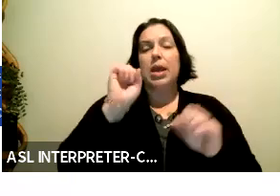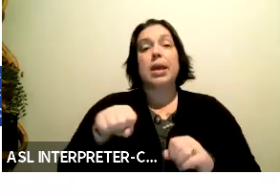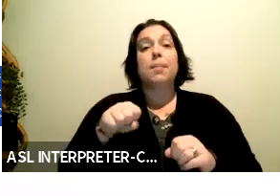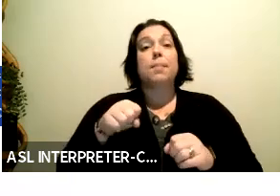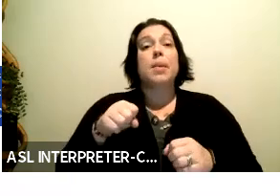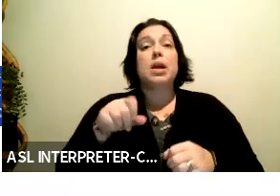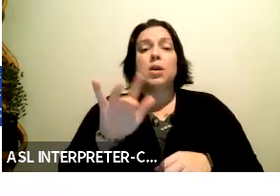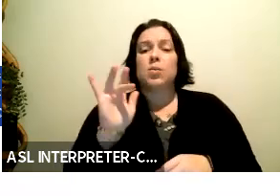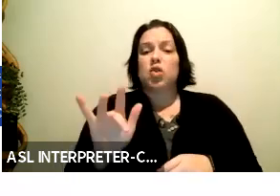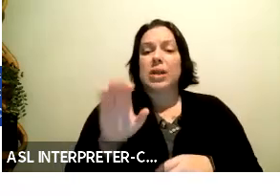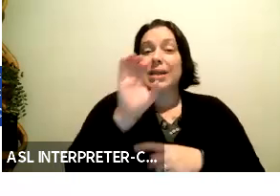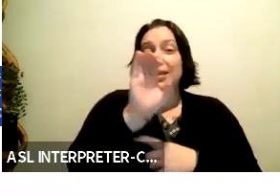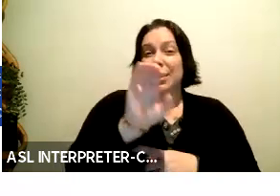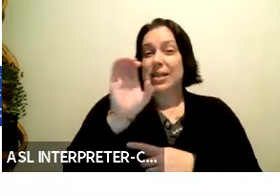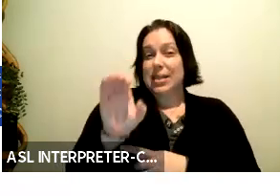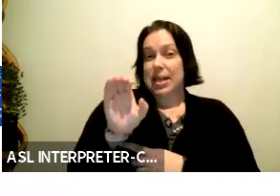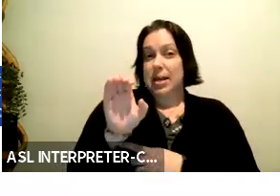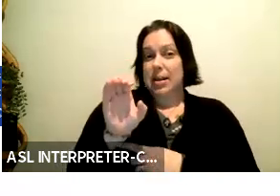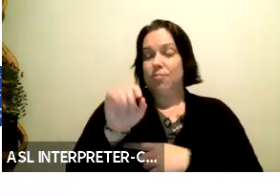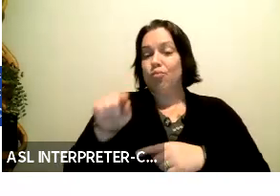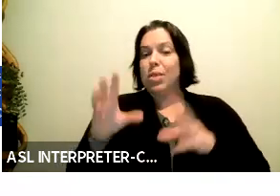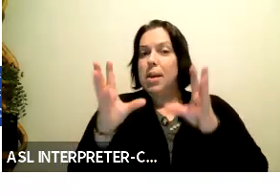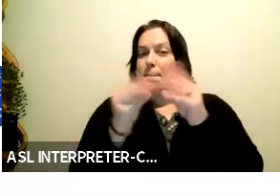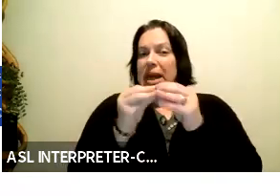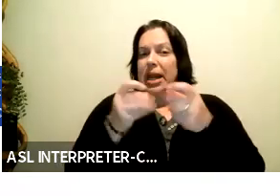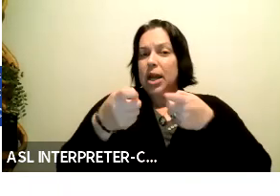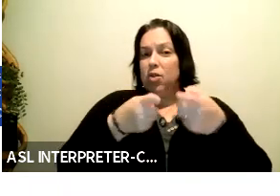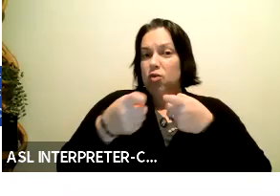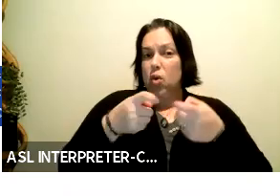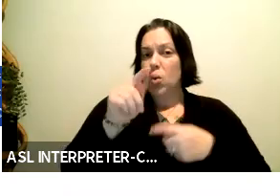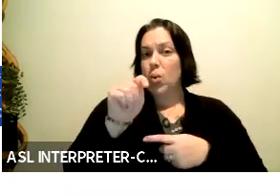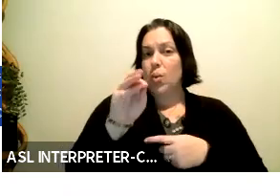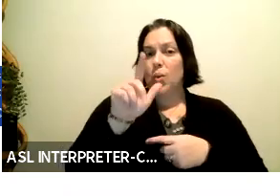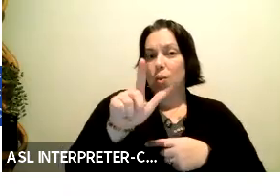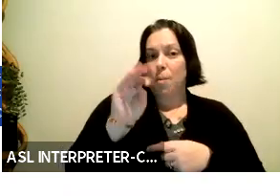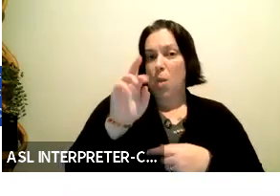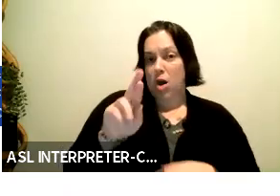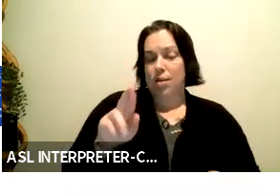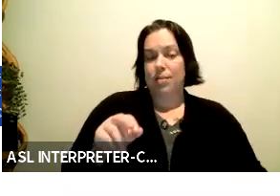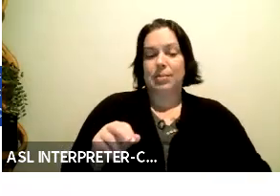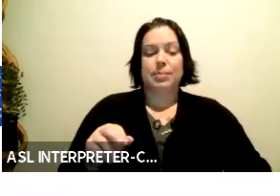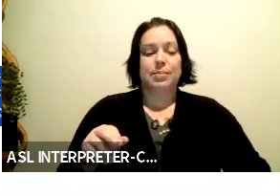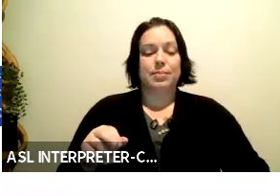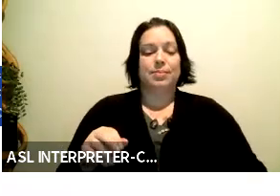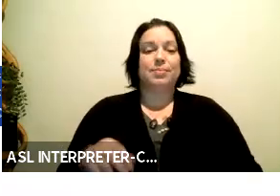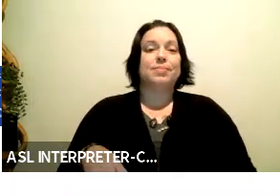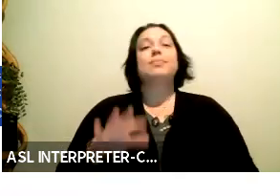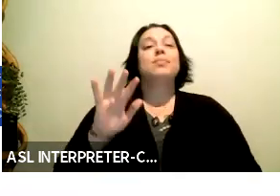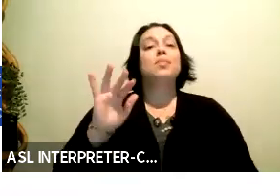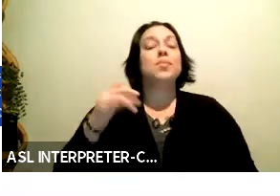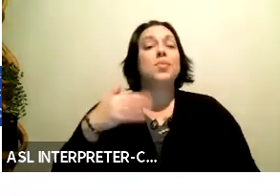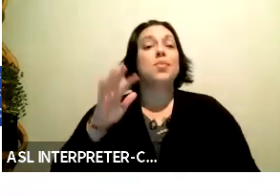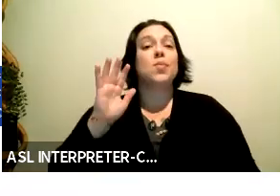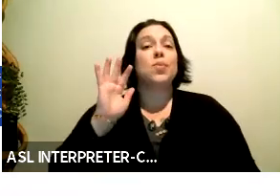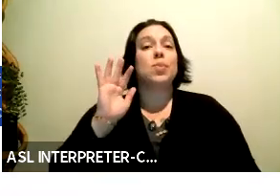CC icon in the meeting control toolbar. To toggle the meeting control toolbar on, you can press